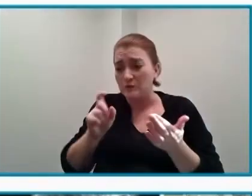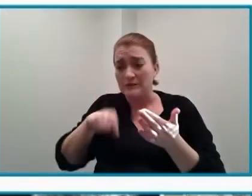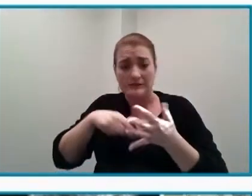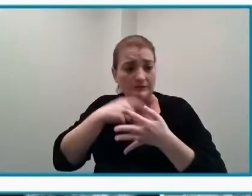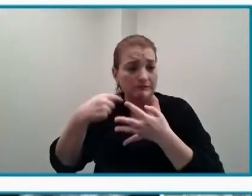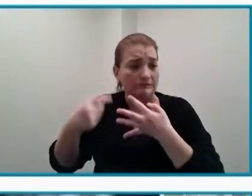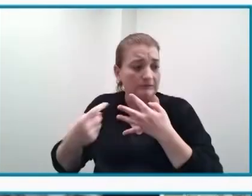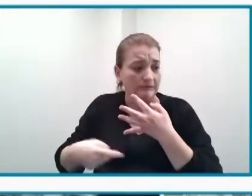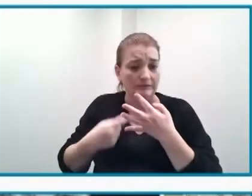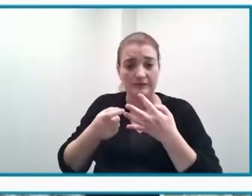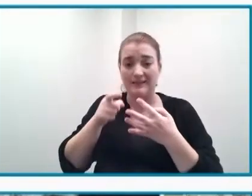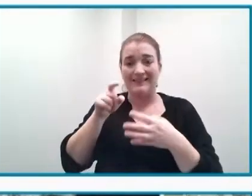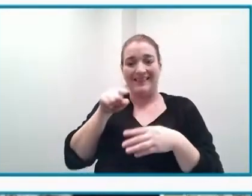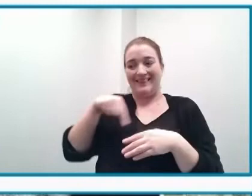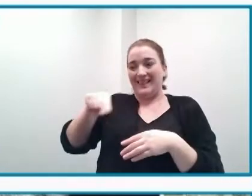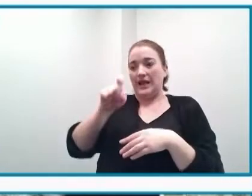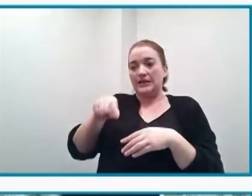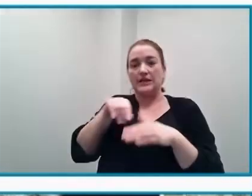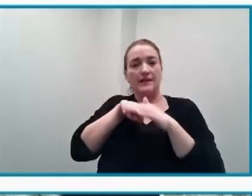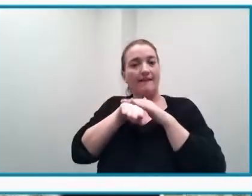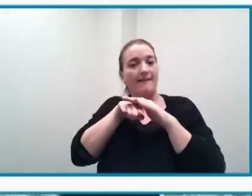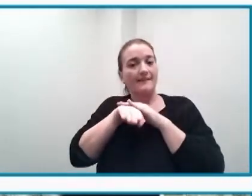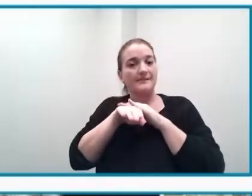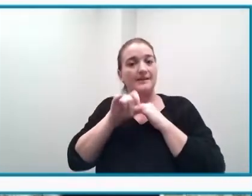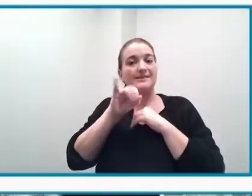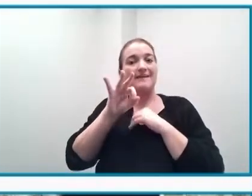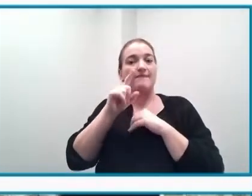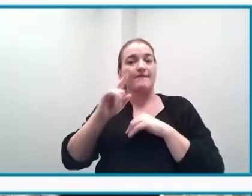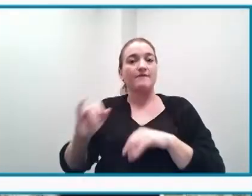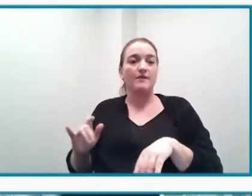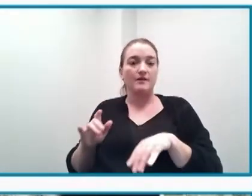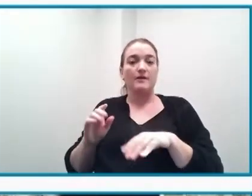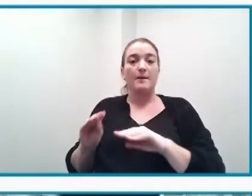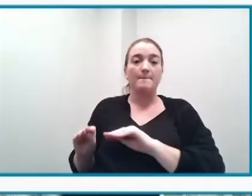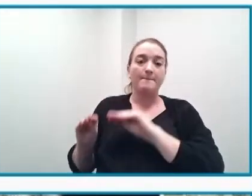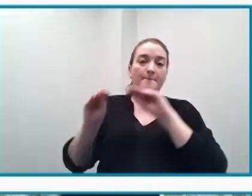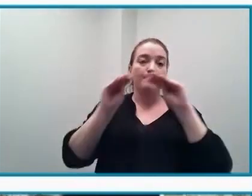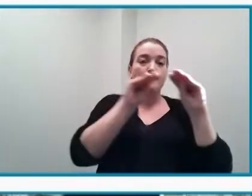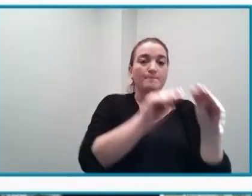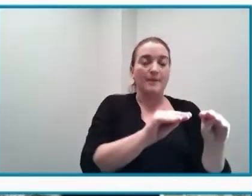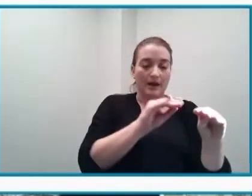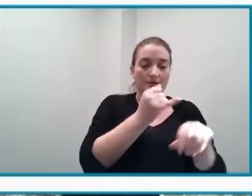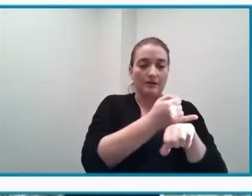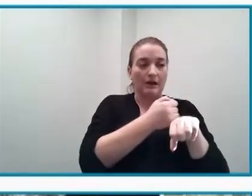to get access when they go back to the islands. Because the closest, uh, service center is in Hawaii, even in Guam,